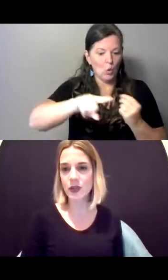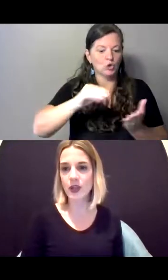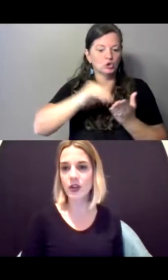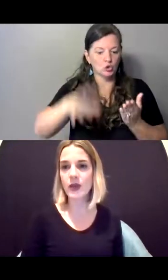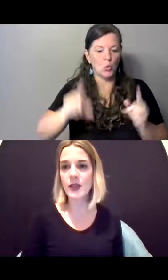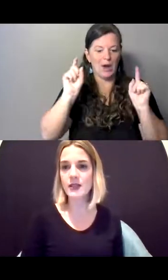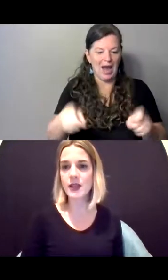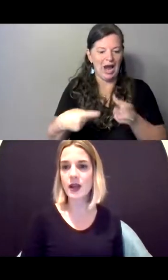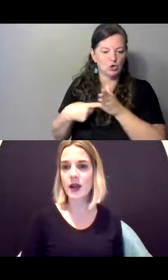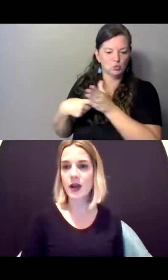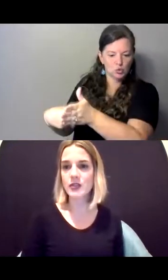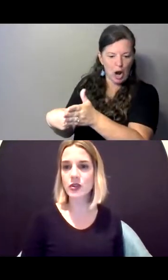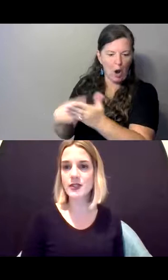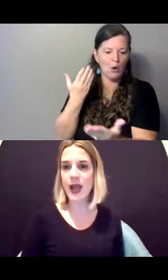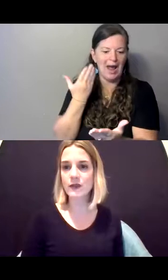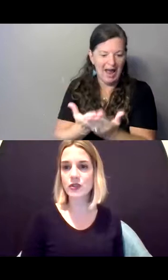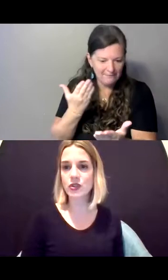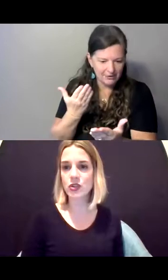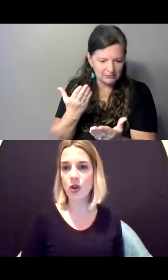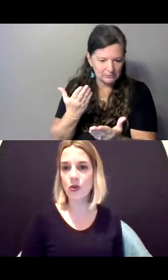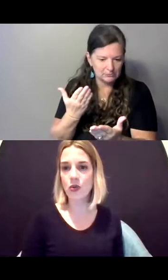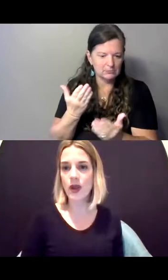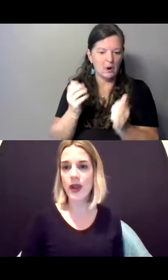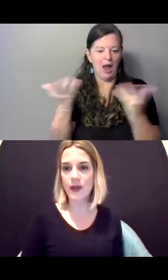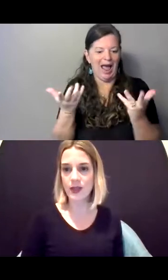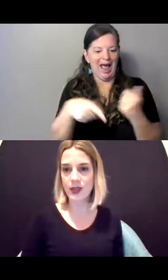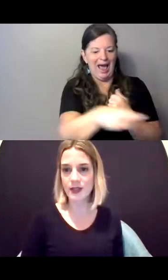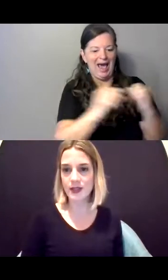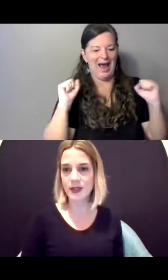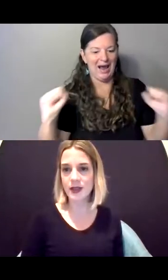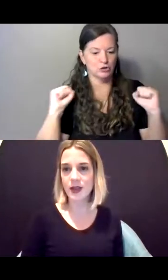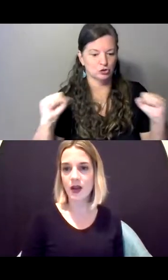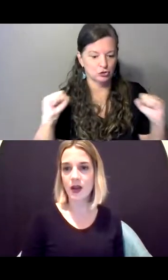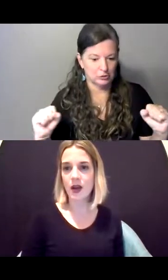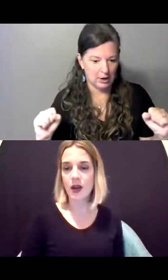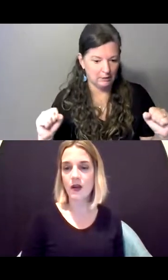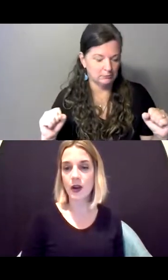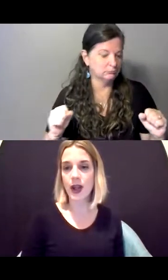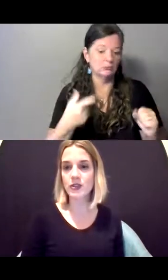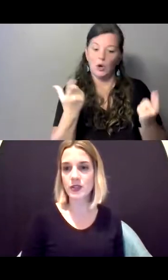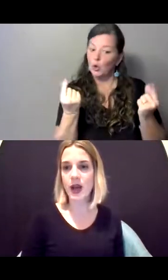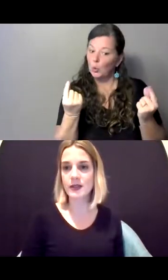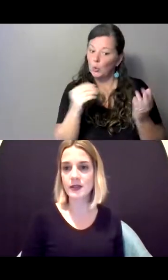what they do is students have to show evidence of their exercise.